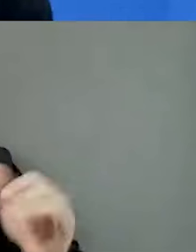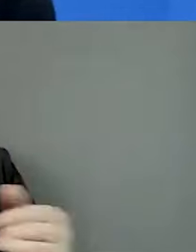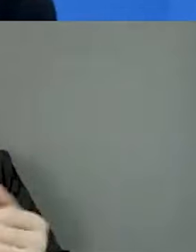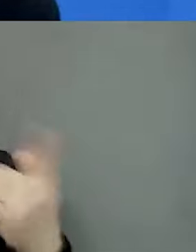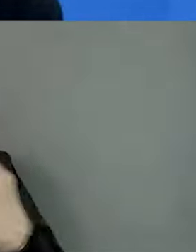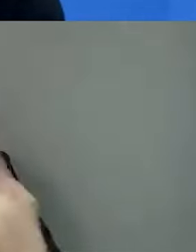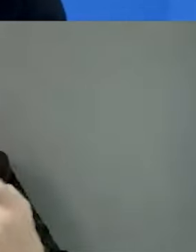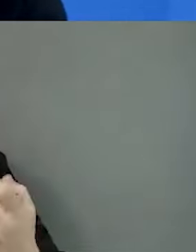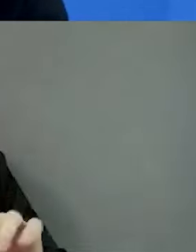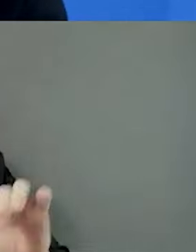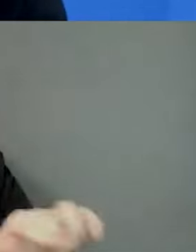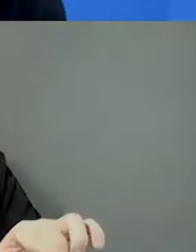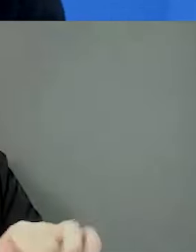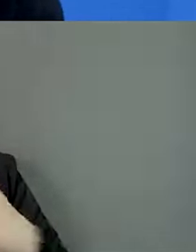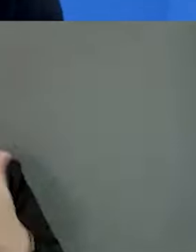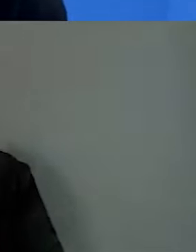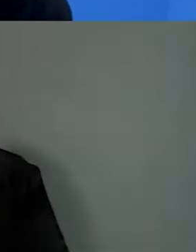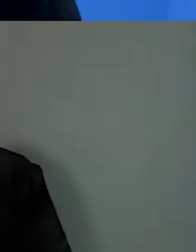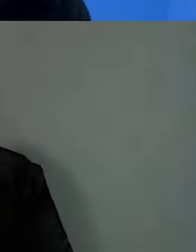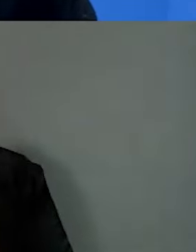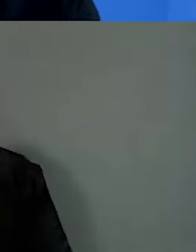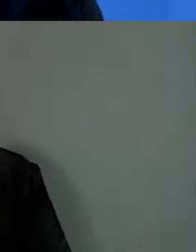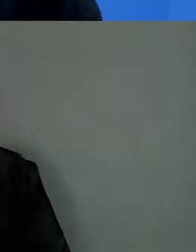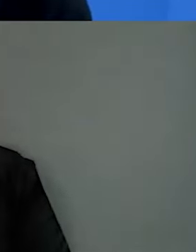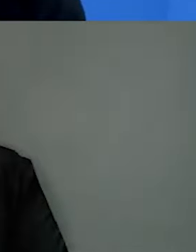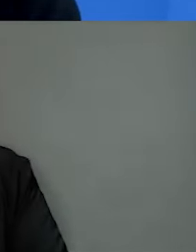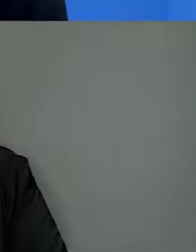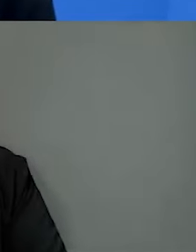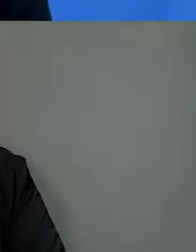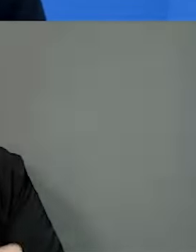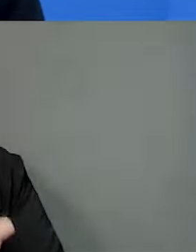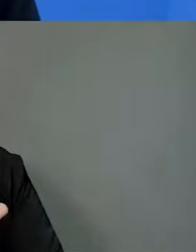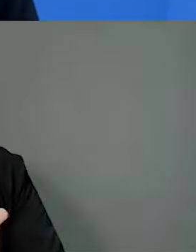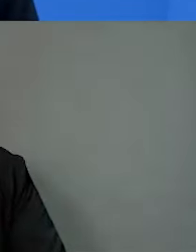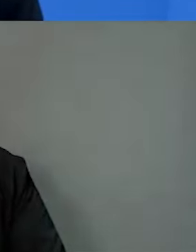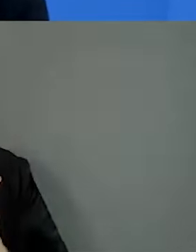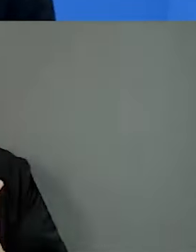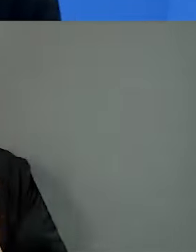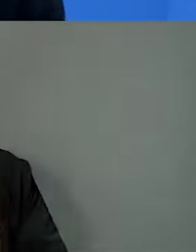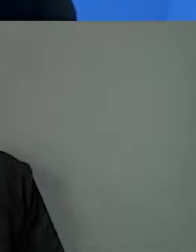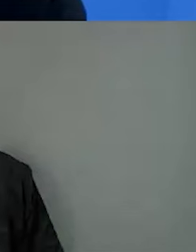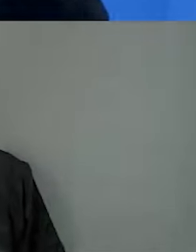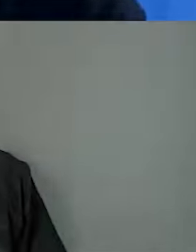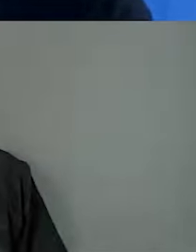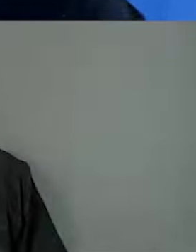Jeremy Leffler: The next area where we saw a lot of questions was surrounding synergistic activities.